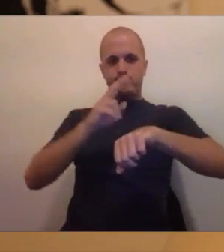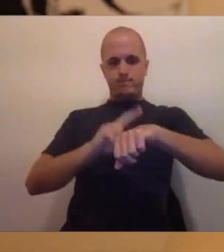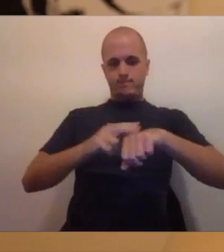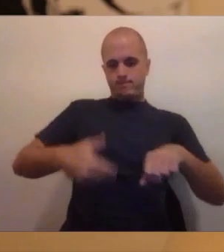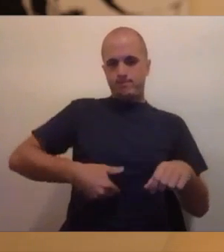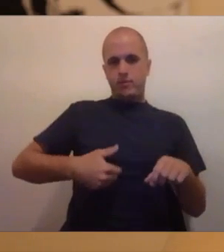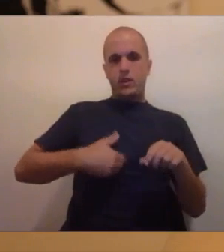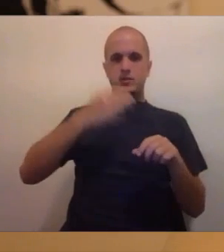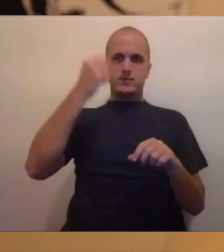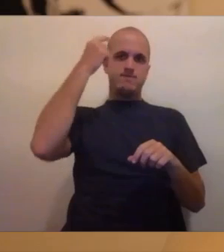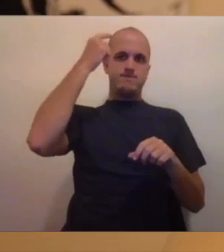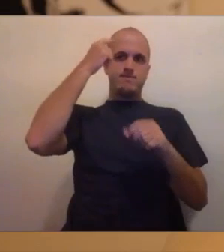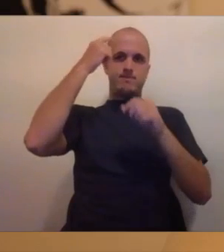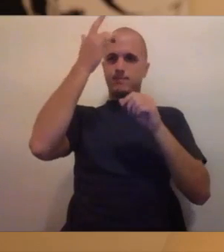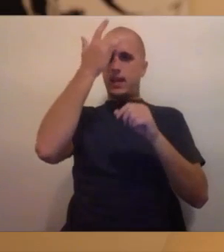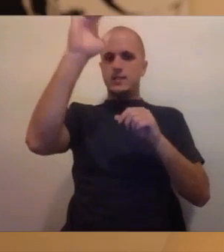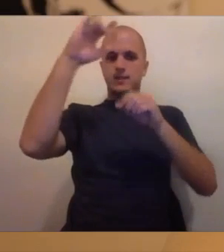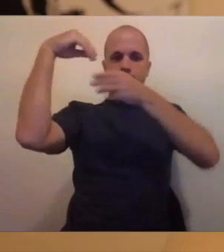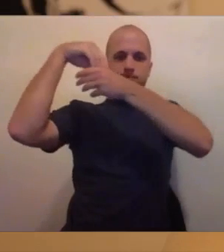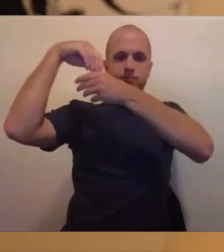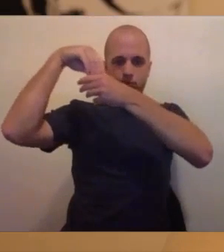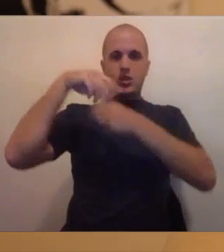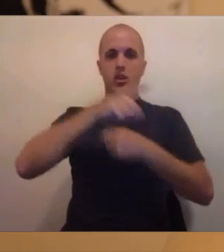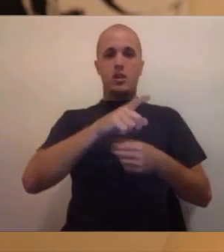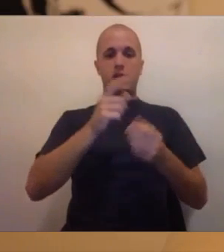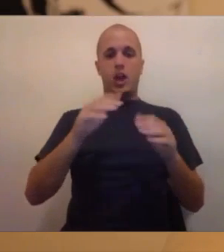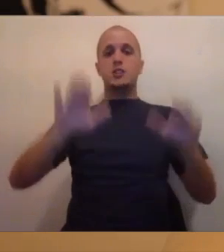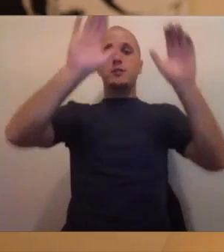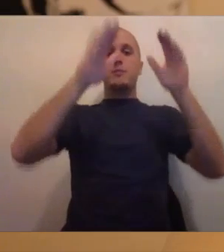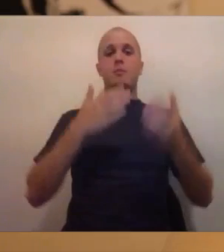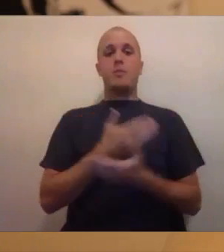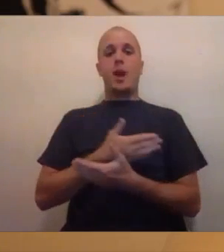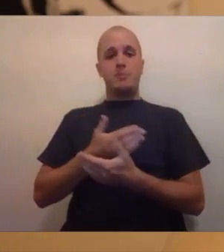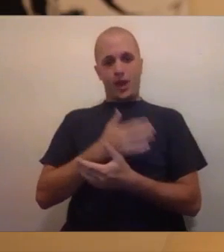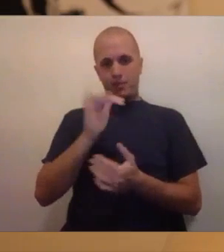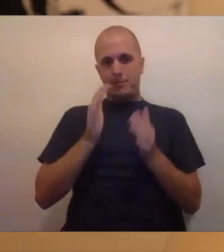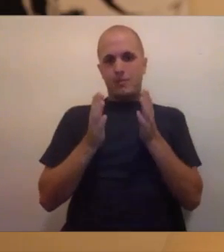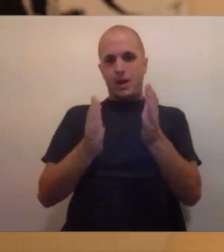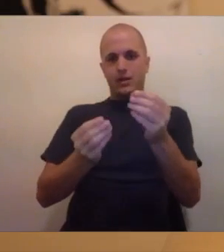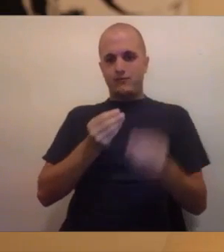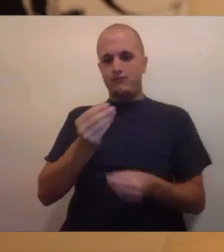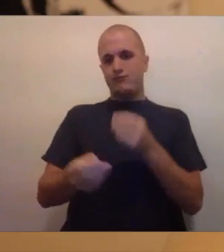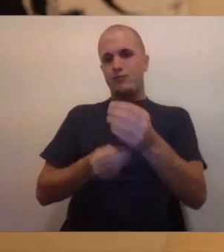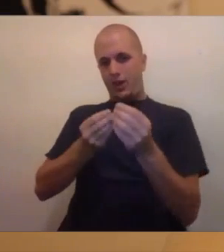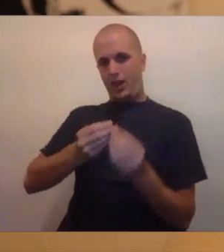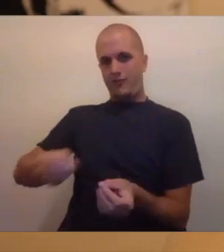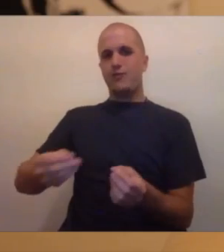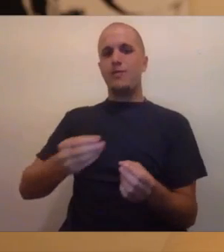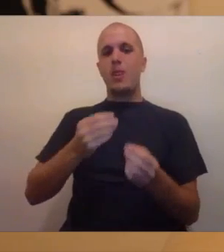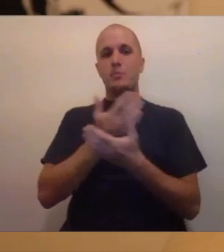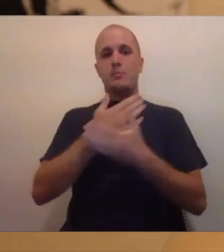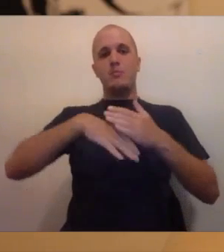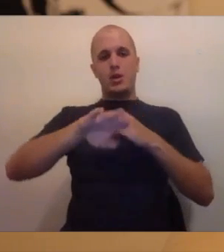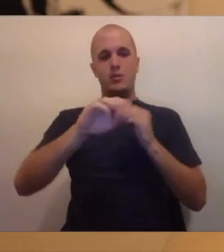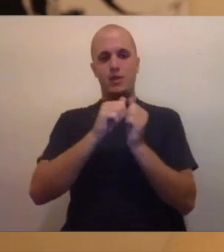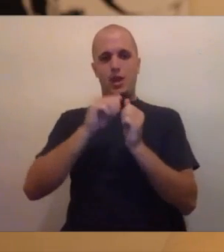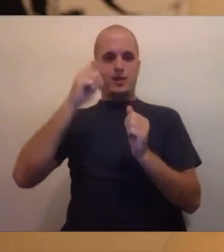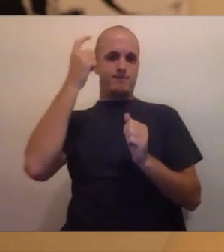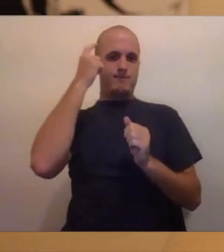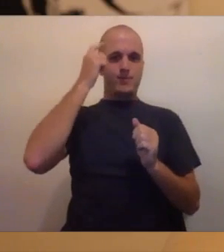instinct, or that inner-intellect; they will raise their babies that way